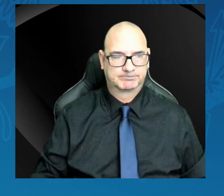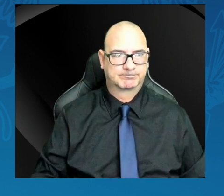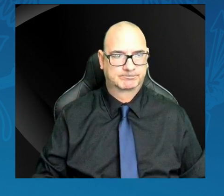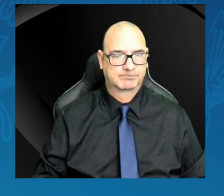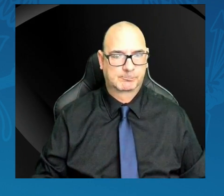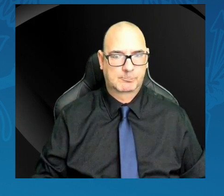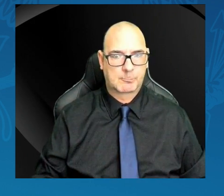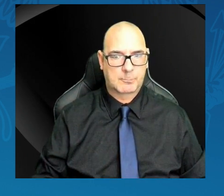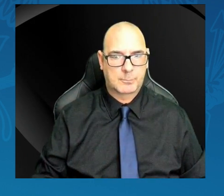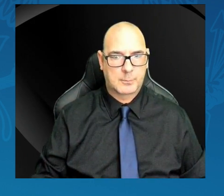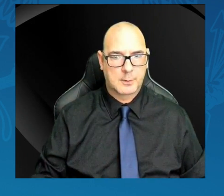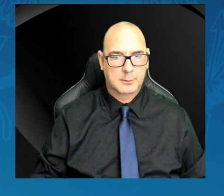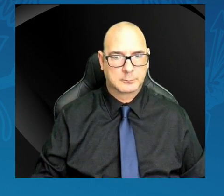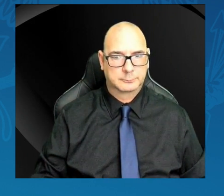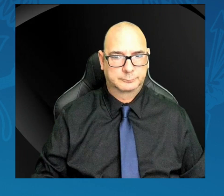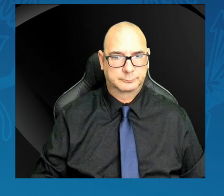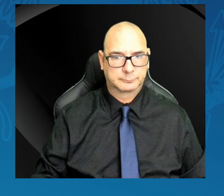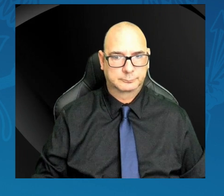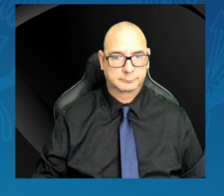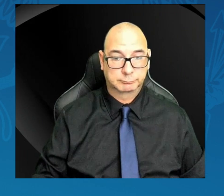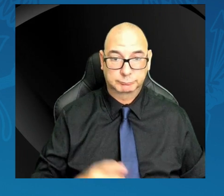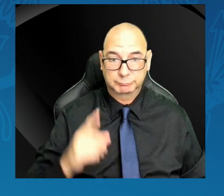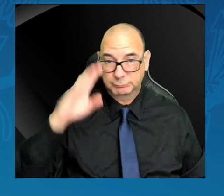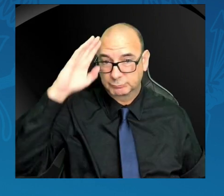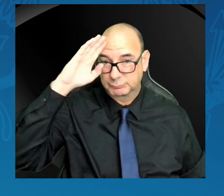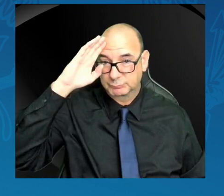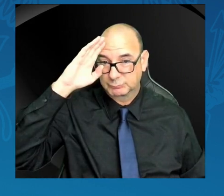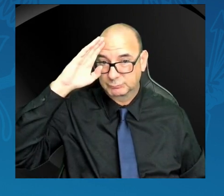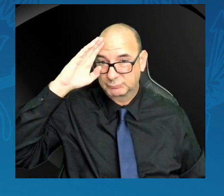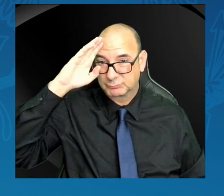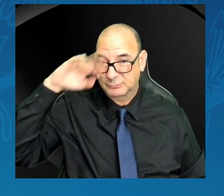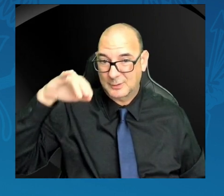You know, every day millions of children ride the bus to and from school.